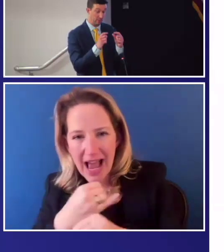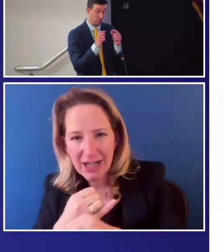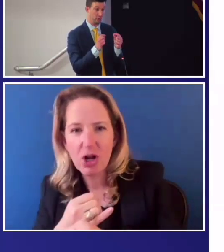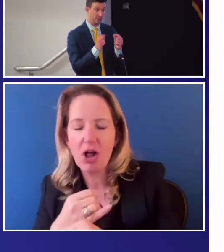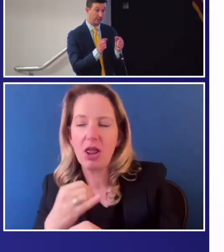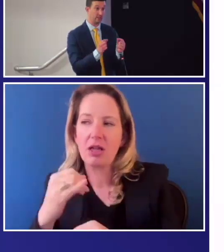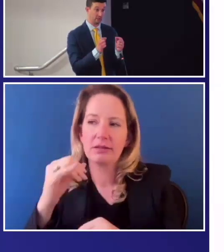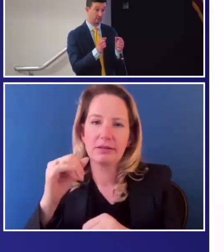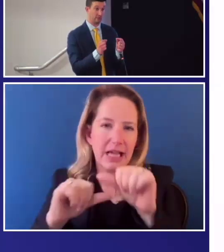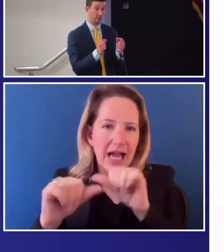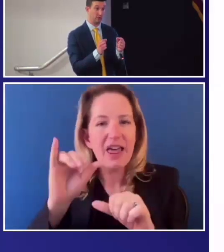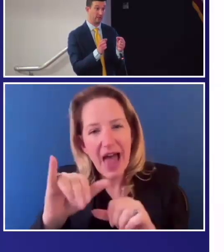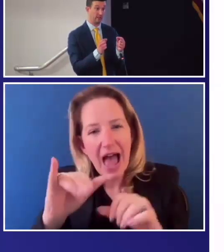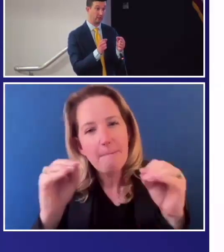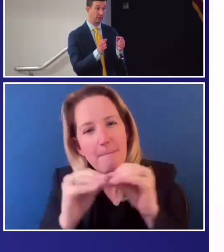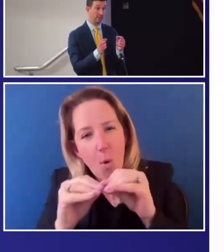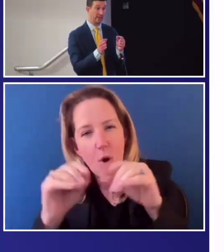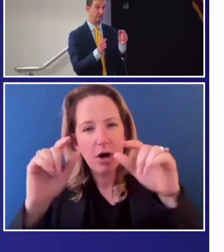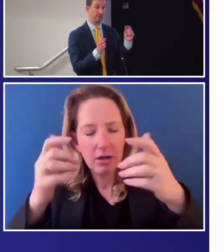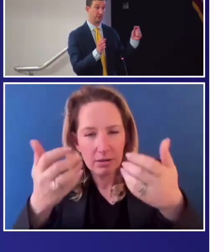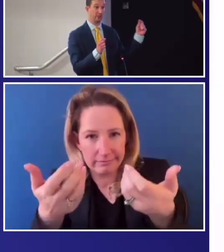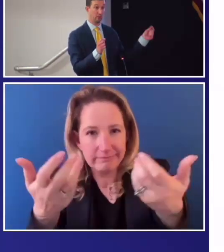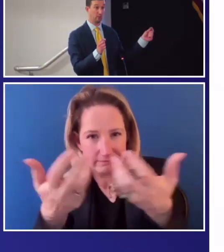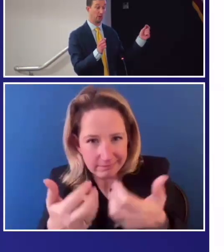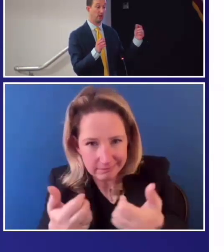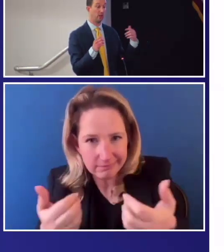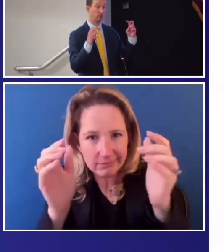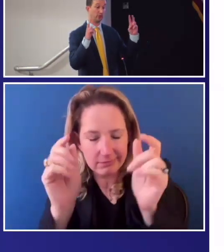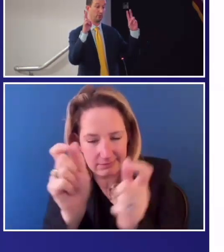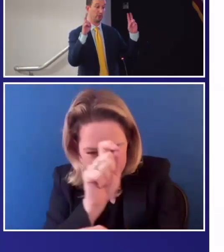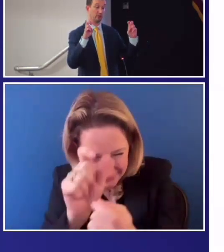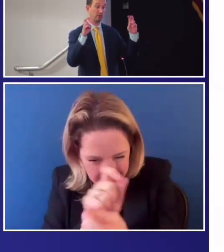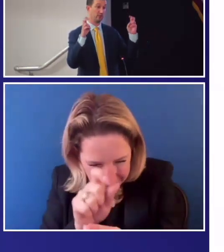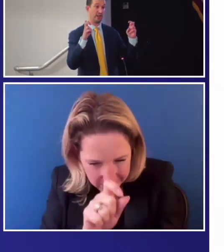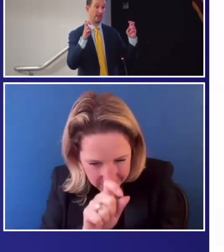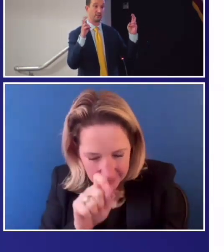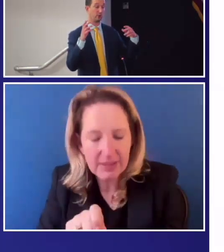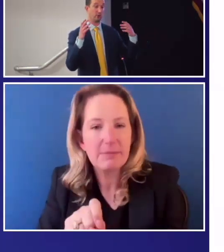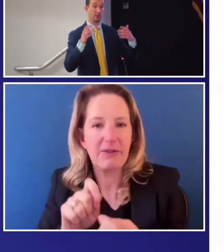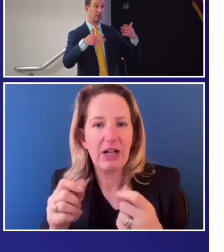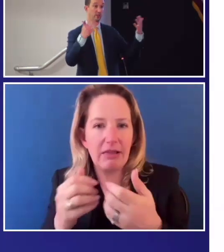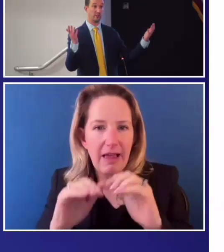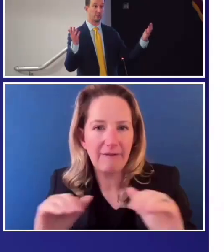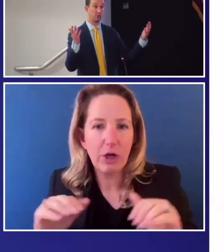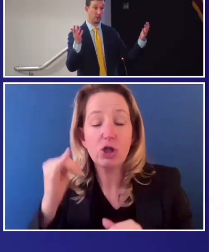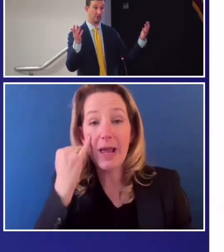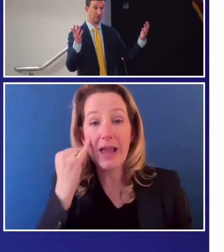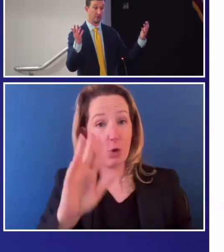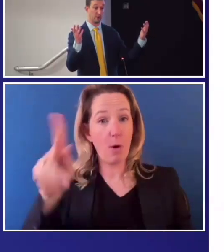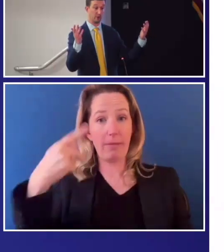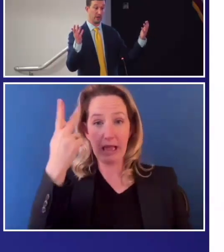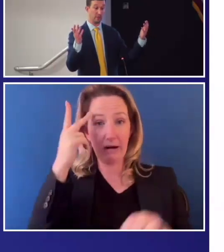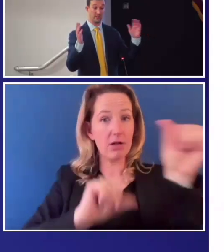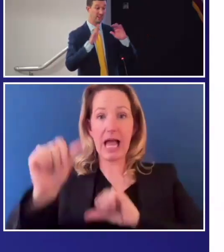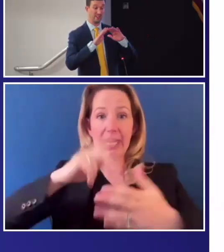that more granular level that you need to have 30 or more. So if your political science program graduates 250 programs,